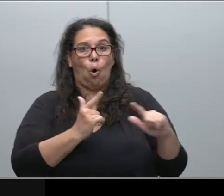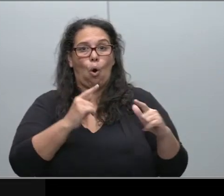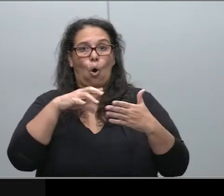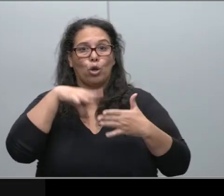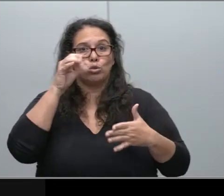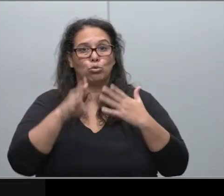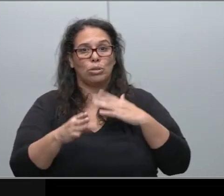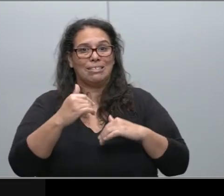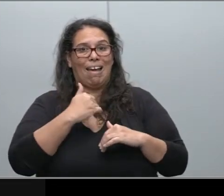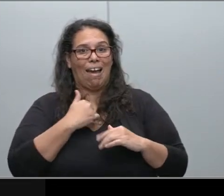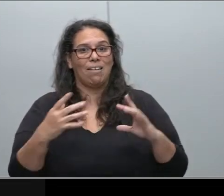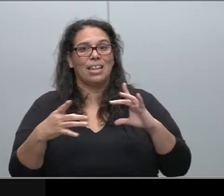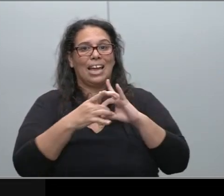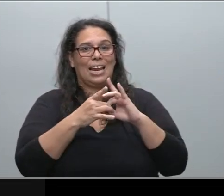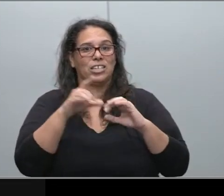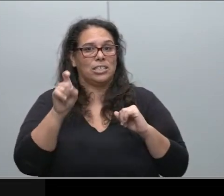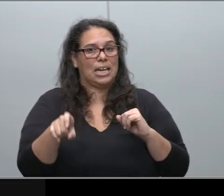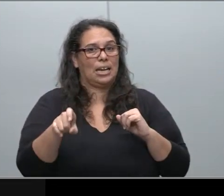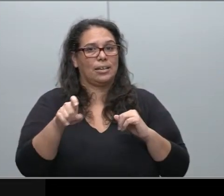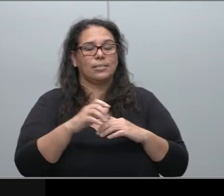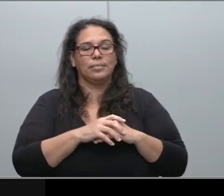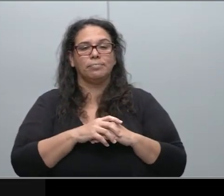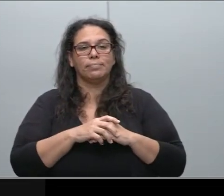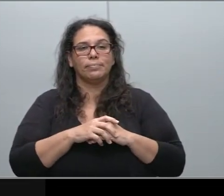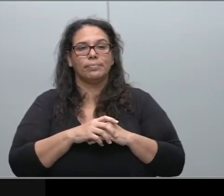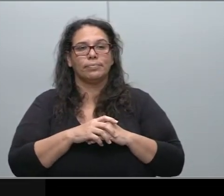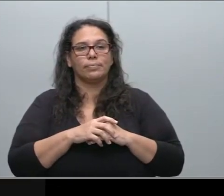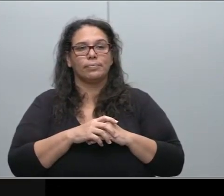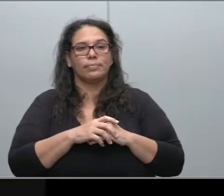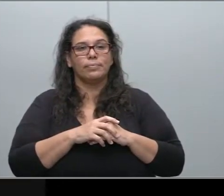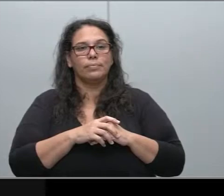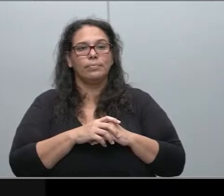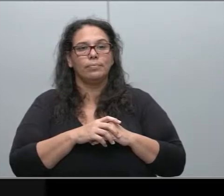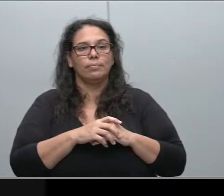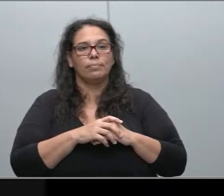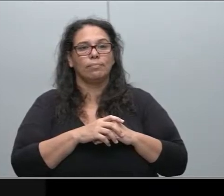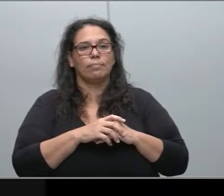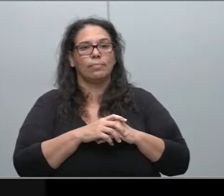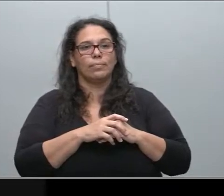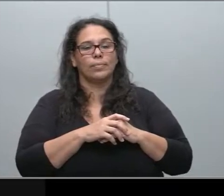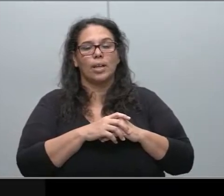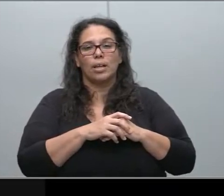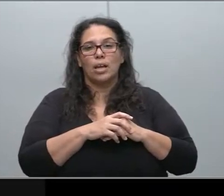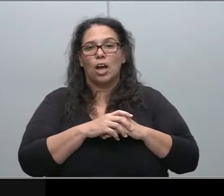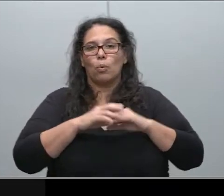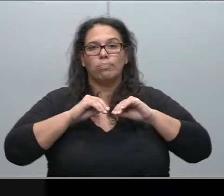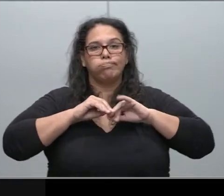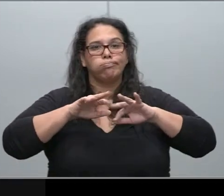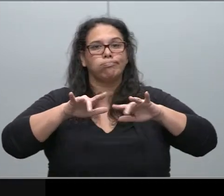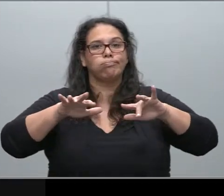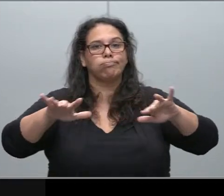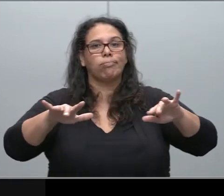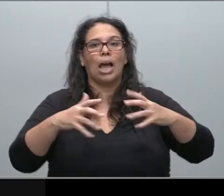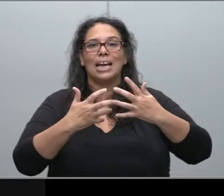We did this during our community forum, and it worked really well. And so he's gonna come on and he'll share with us,